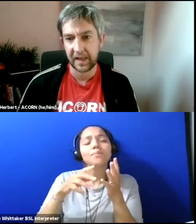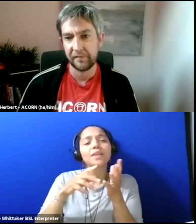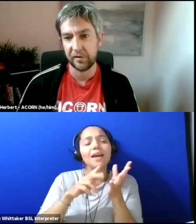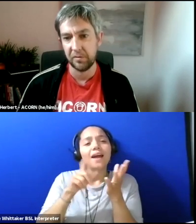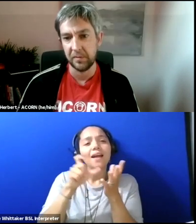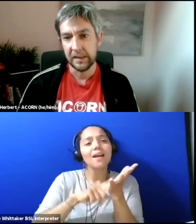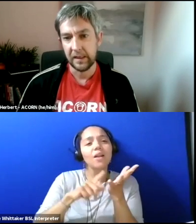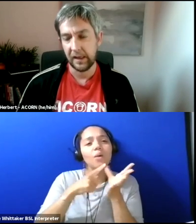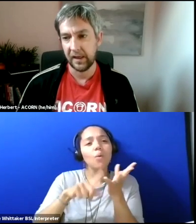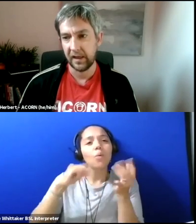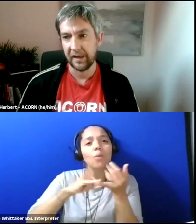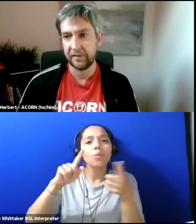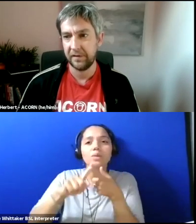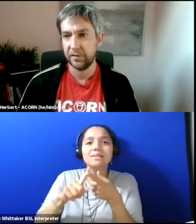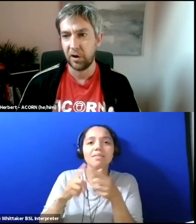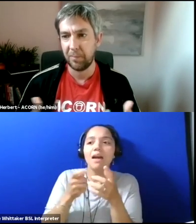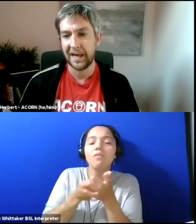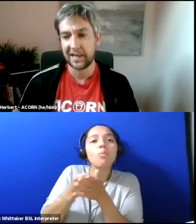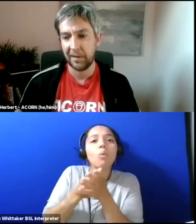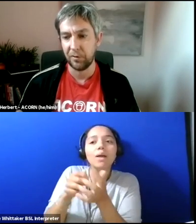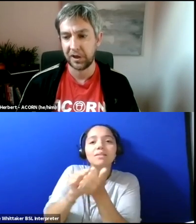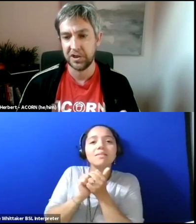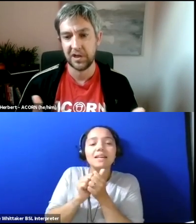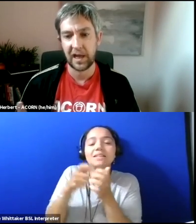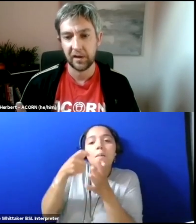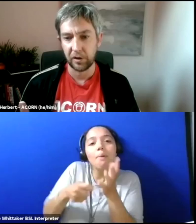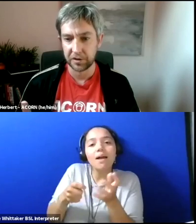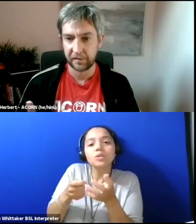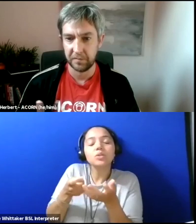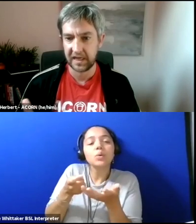was stopping them from- if you got a buy-to-let mortgage as a landlord from